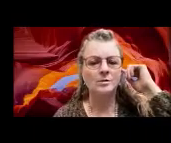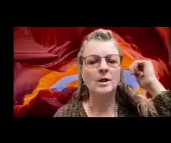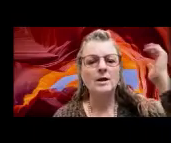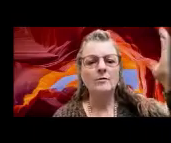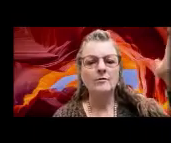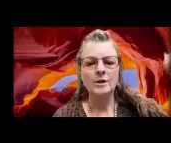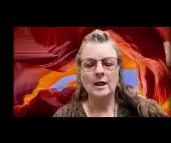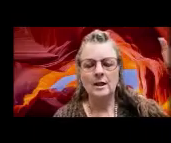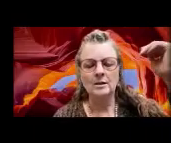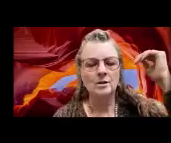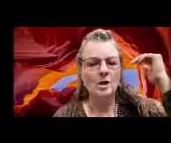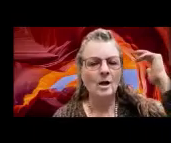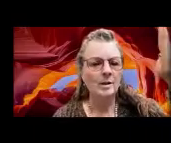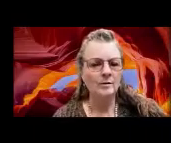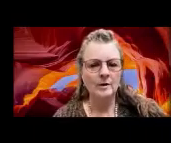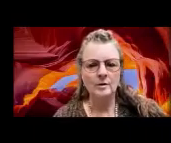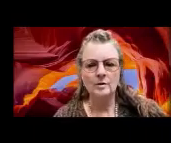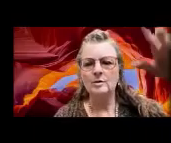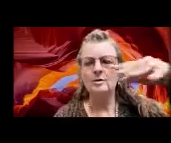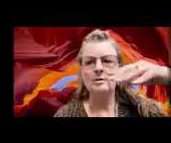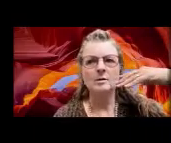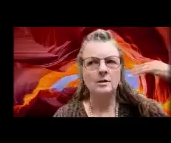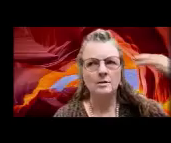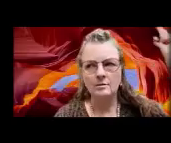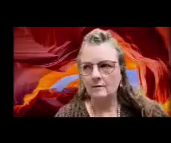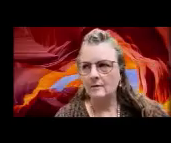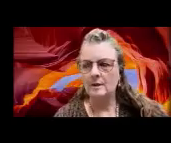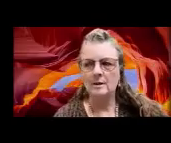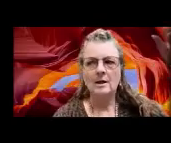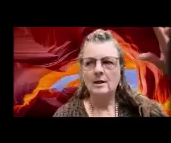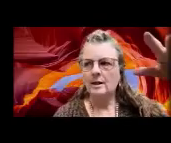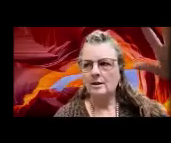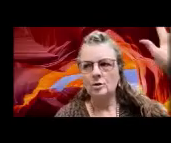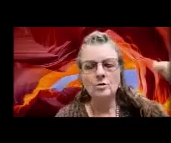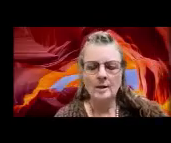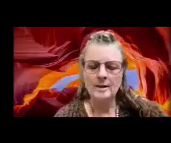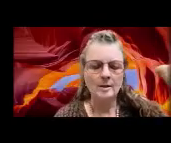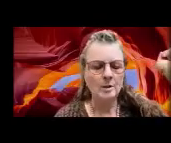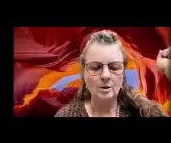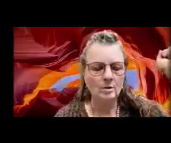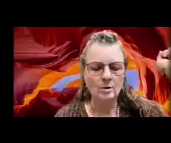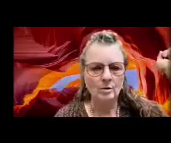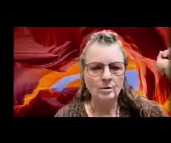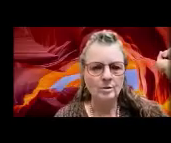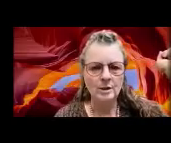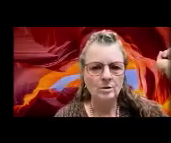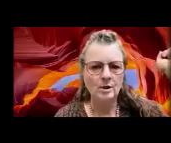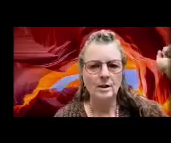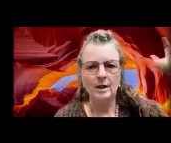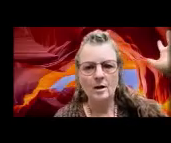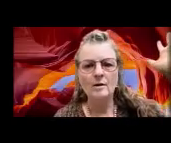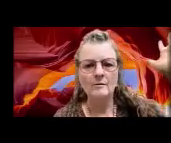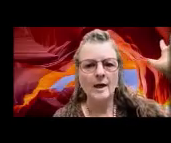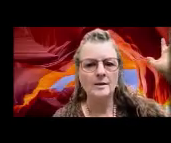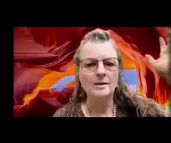do, first dates, job interviews, you know, even like, do you dress up to go to the grocery store? Like all of that is